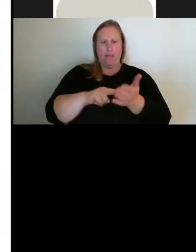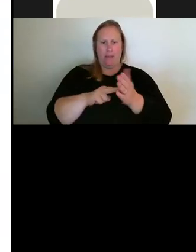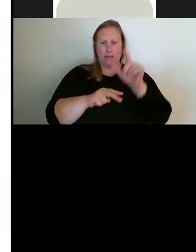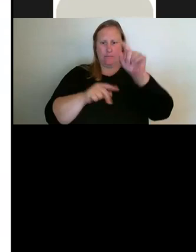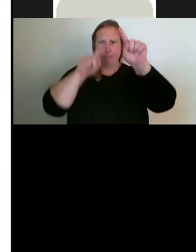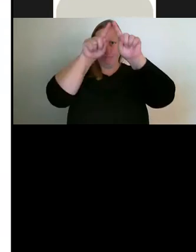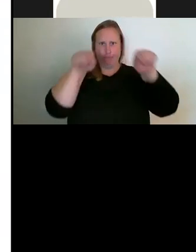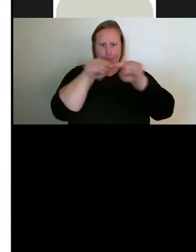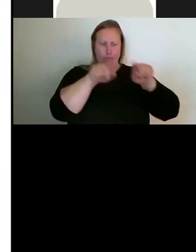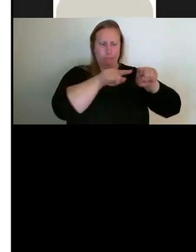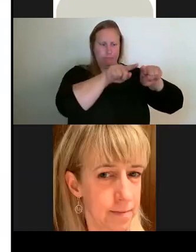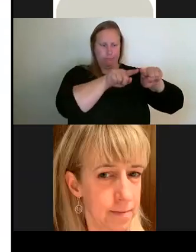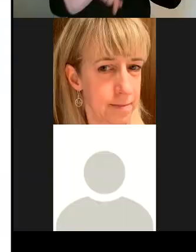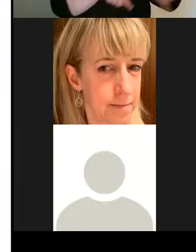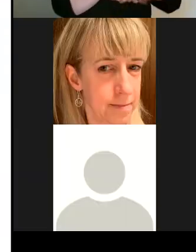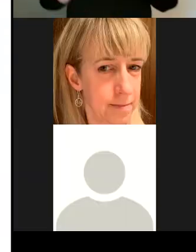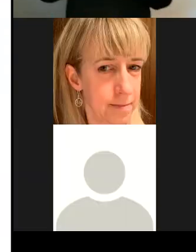We work in the IT department, we make sure